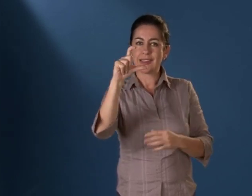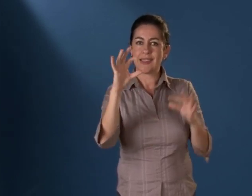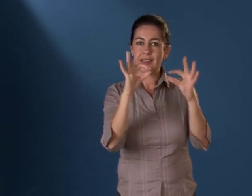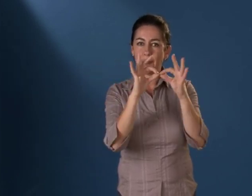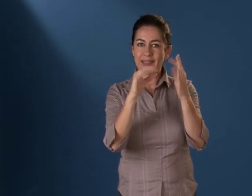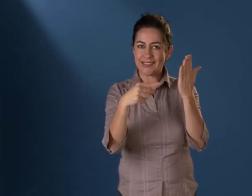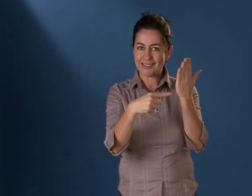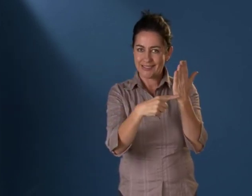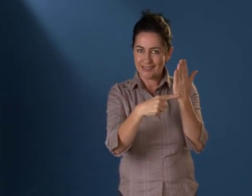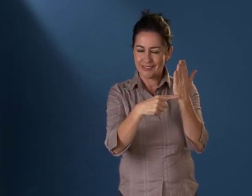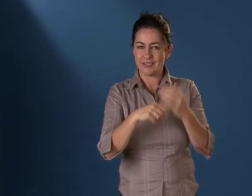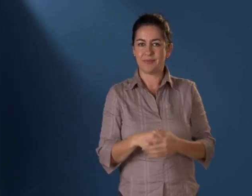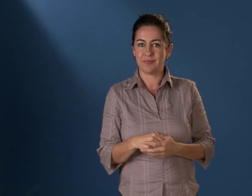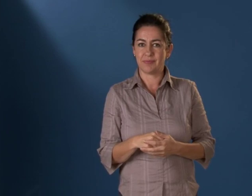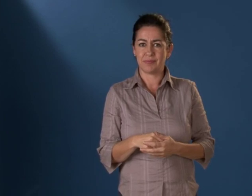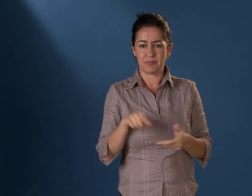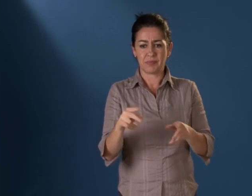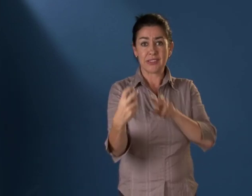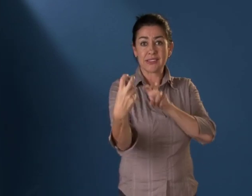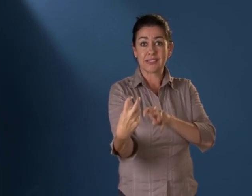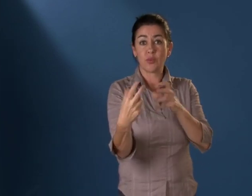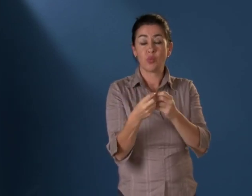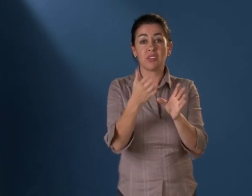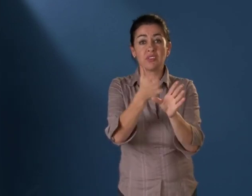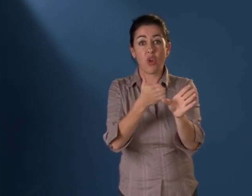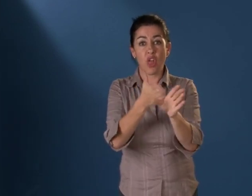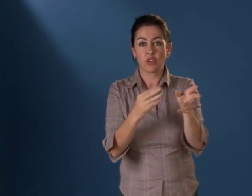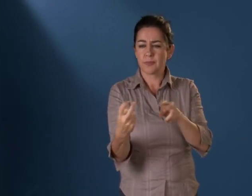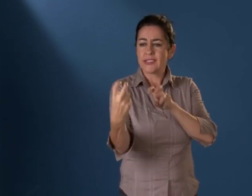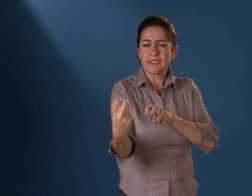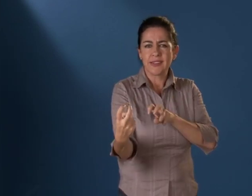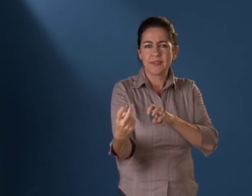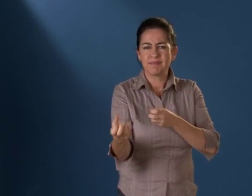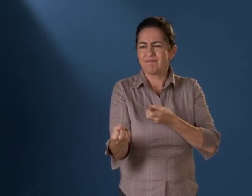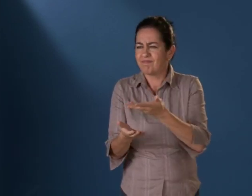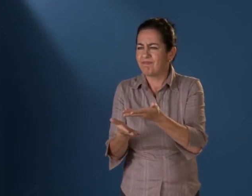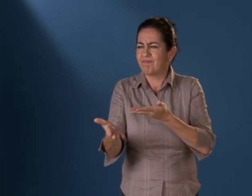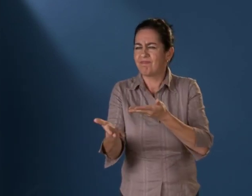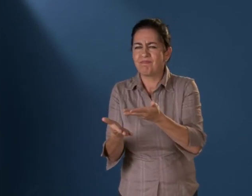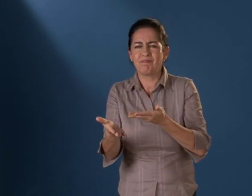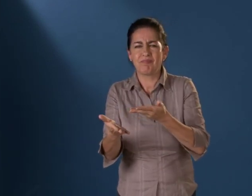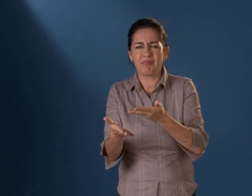This therapy is where you will sit with your therapist and discuss your feelings and